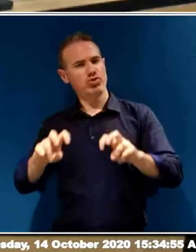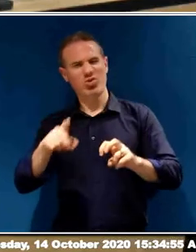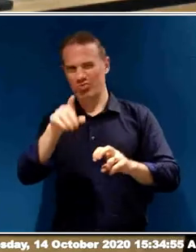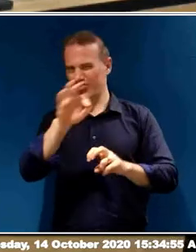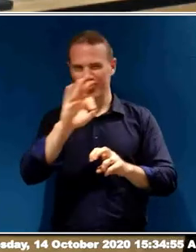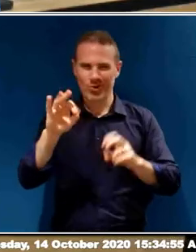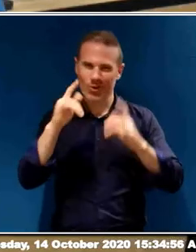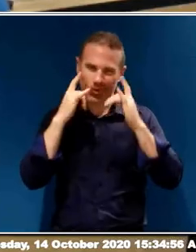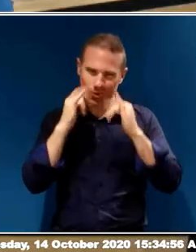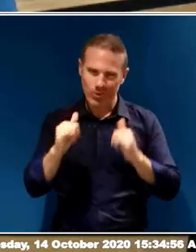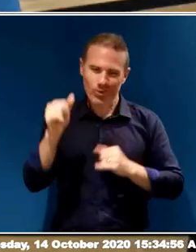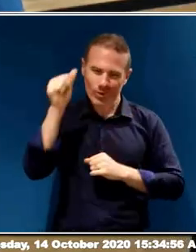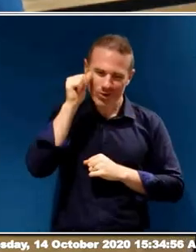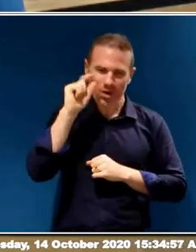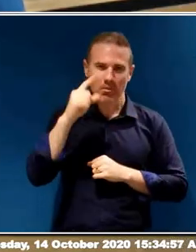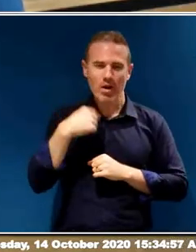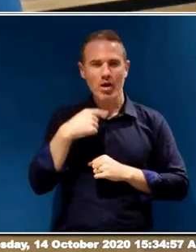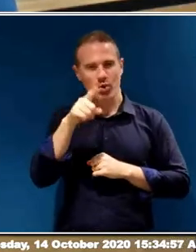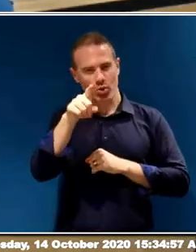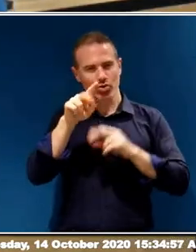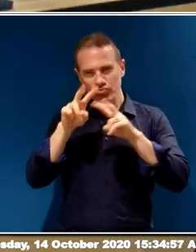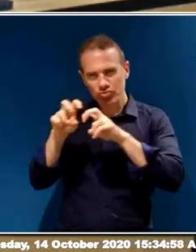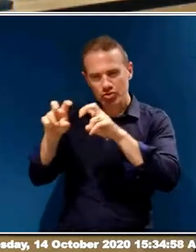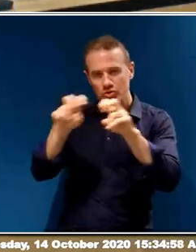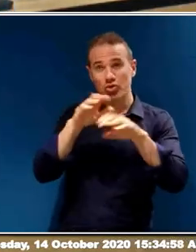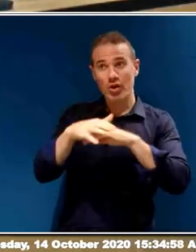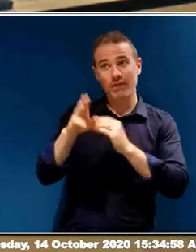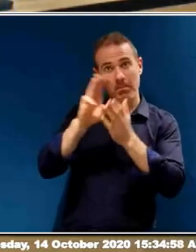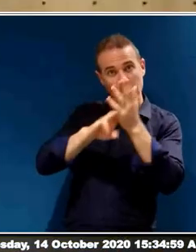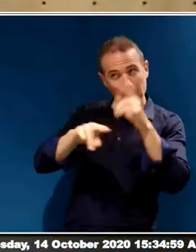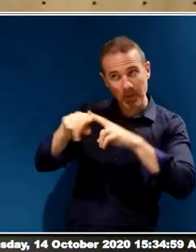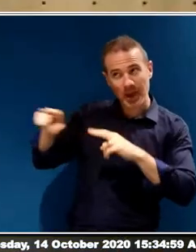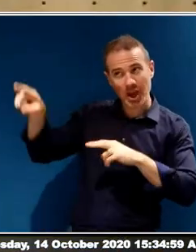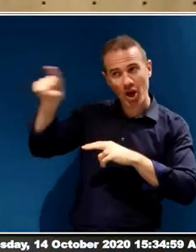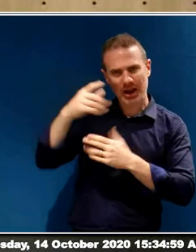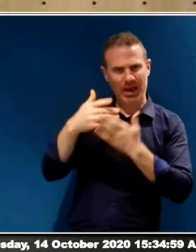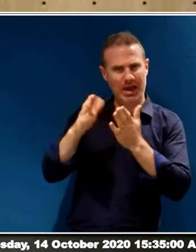concept, please? I'm going to refer to my notes here because I have some